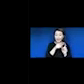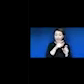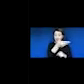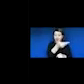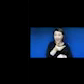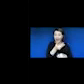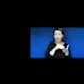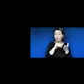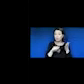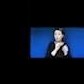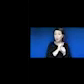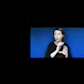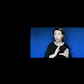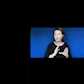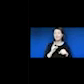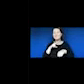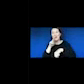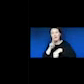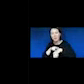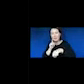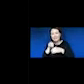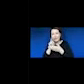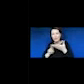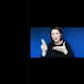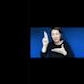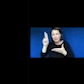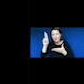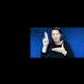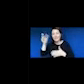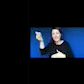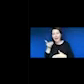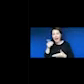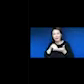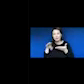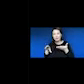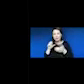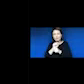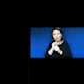a university setting, you will often see student workers fulfilling part time jobs, and although